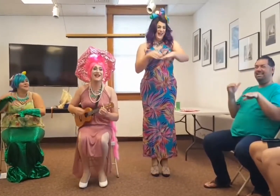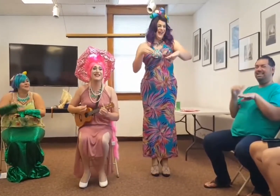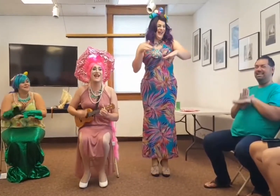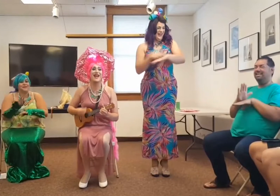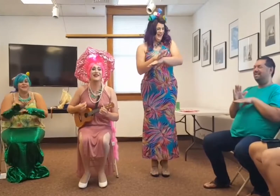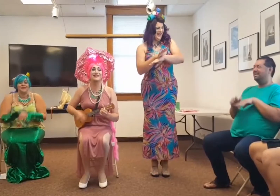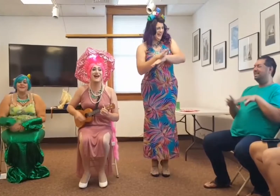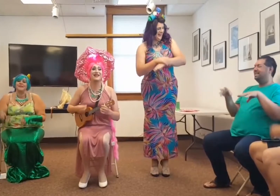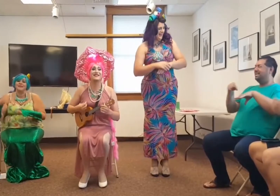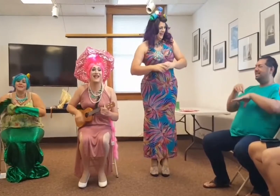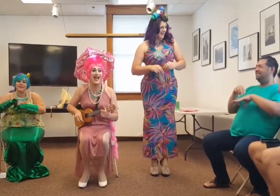There's a snail...